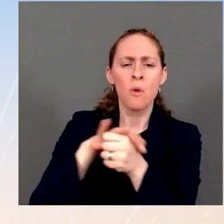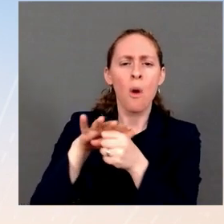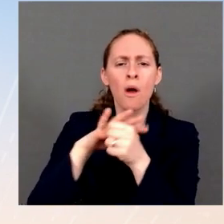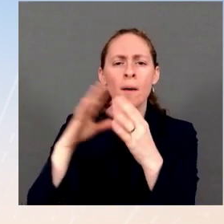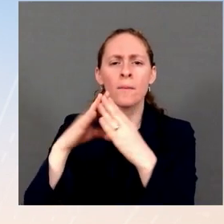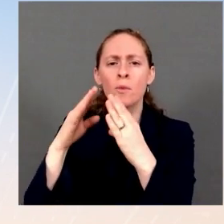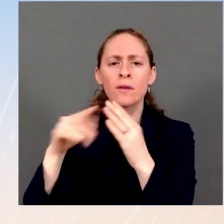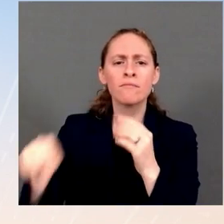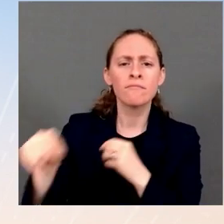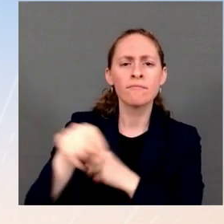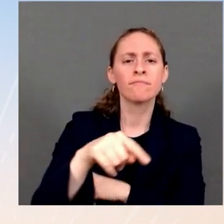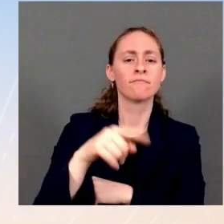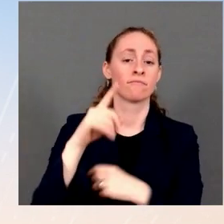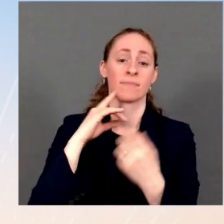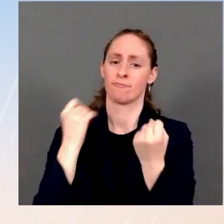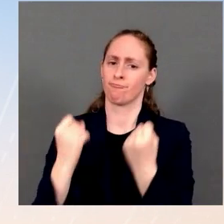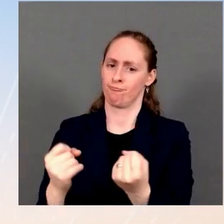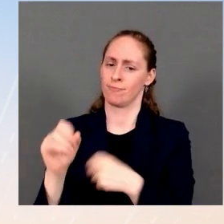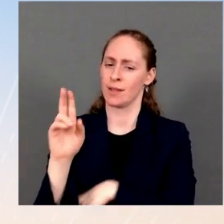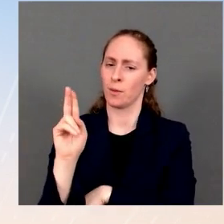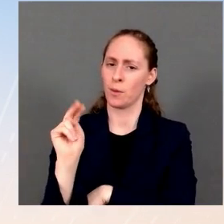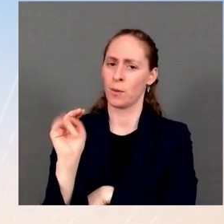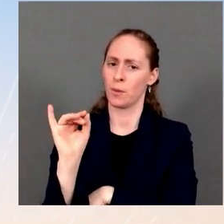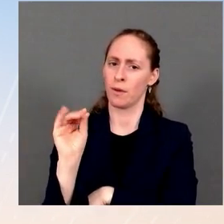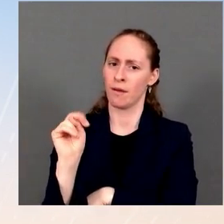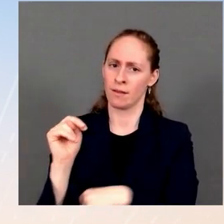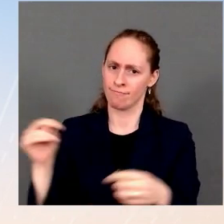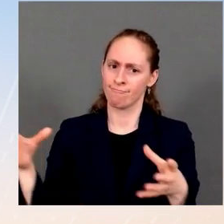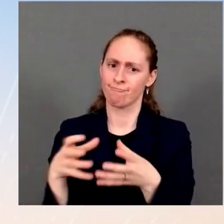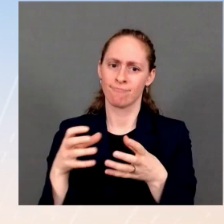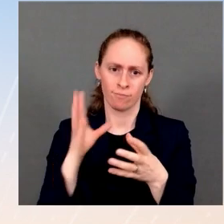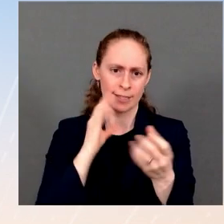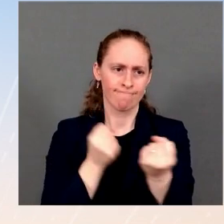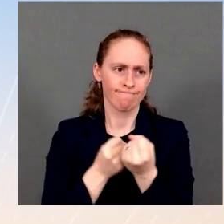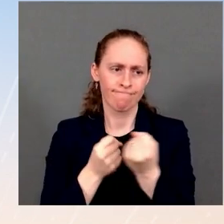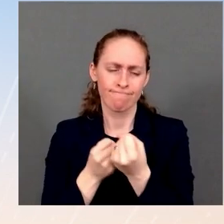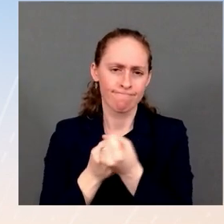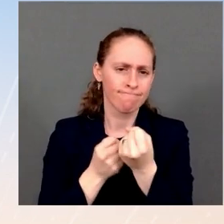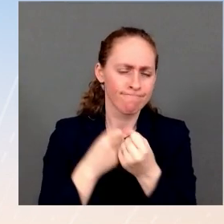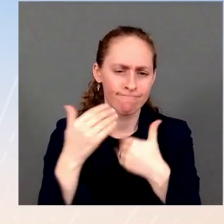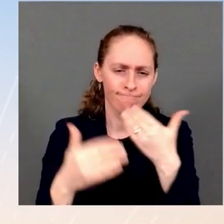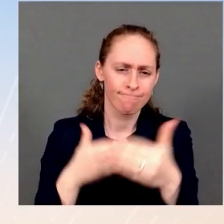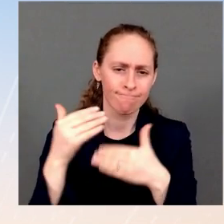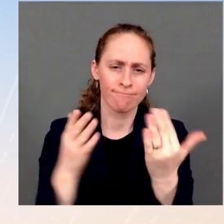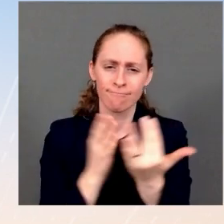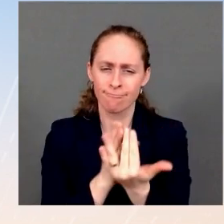of the President and the Vice President, we passed a big-deal Bipartisan Infrastructure Law.